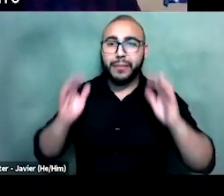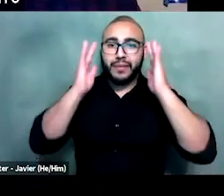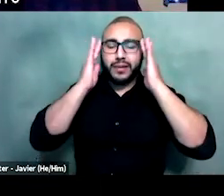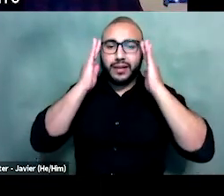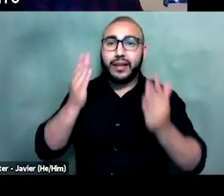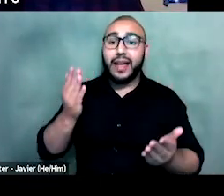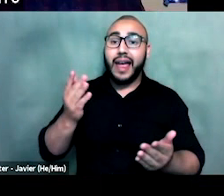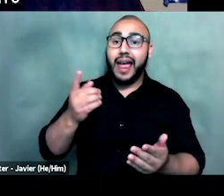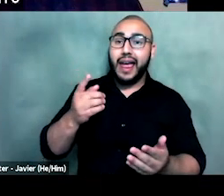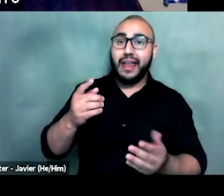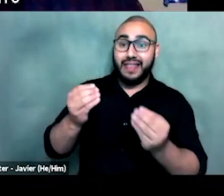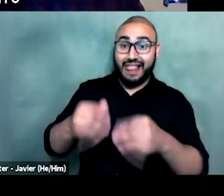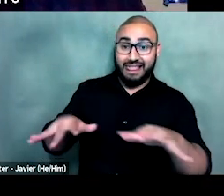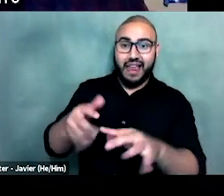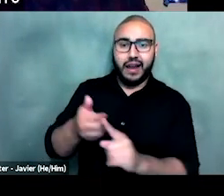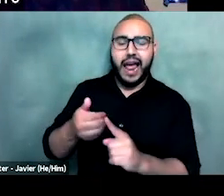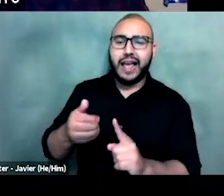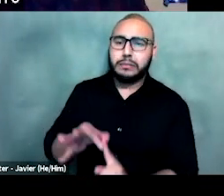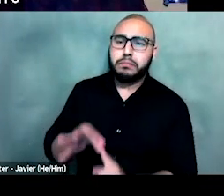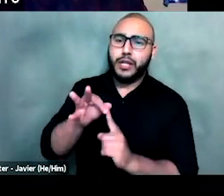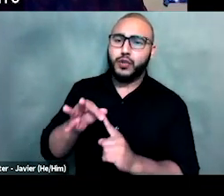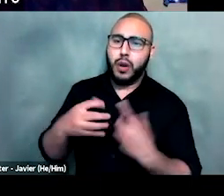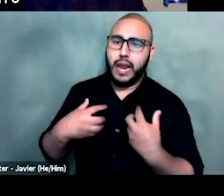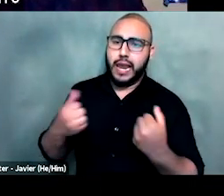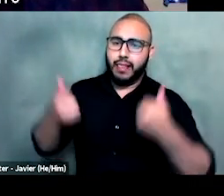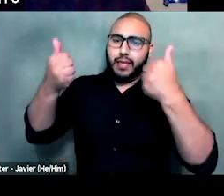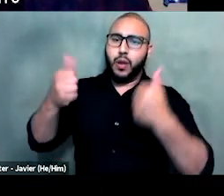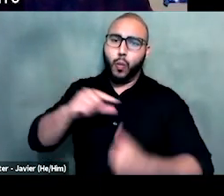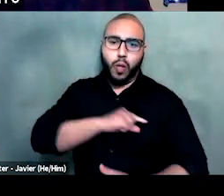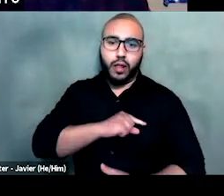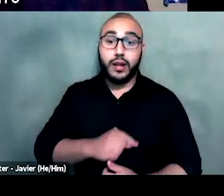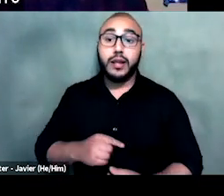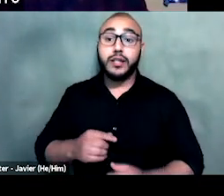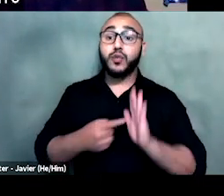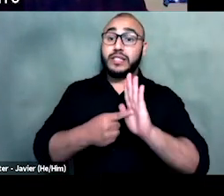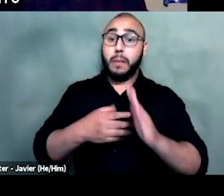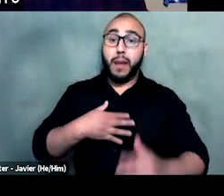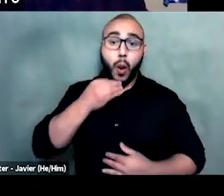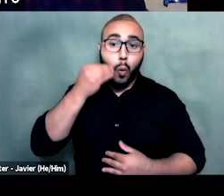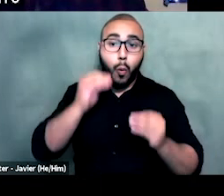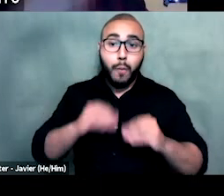some type of healing quality as well. And in my homeland, we have certain sacred places